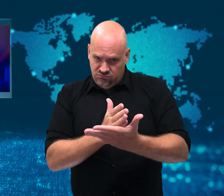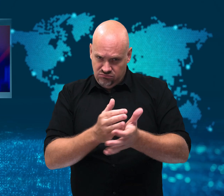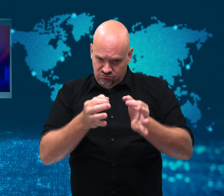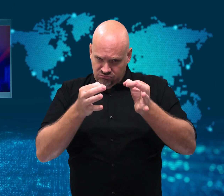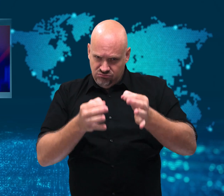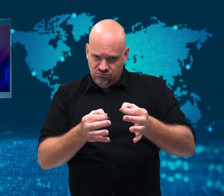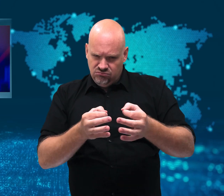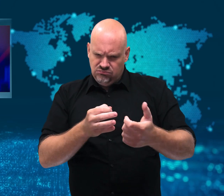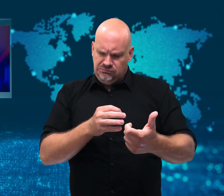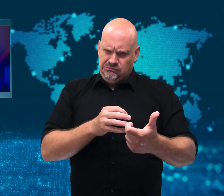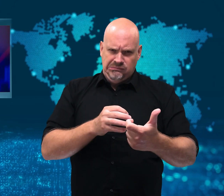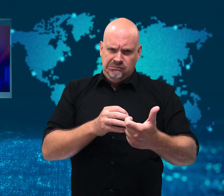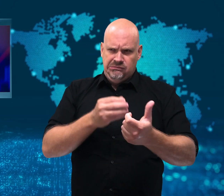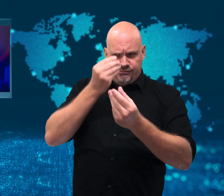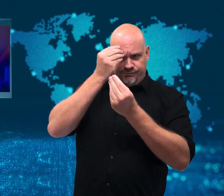In the US,